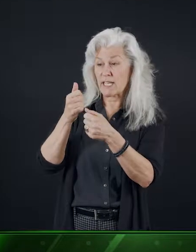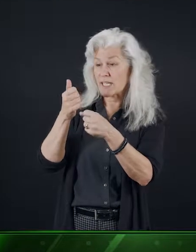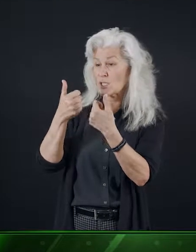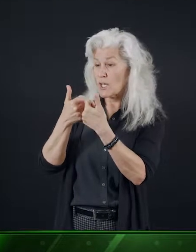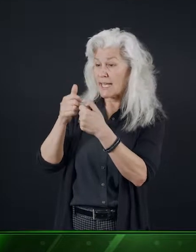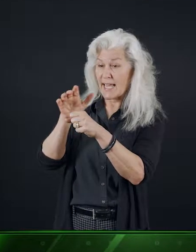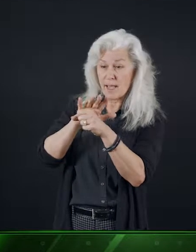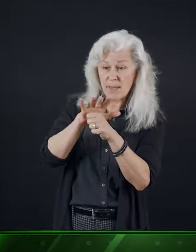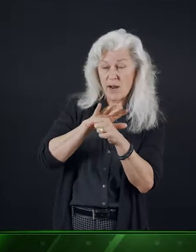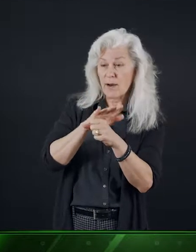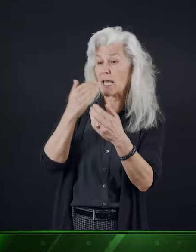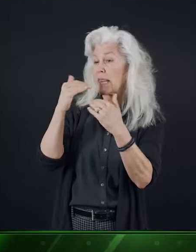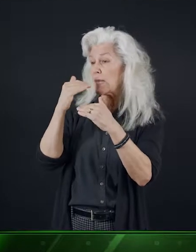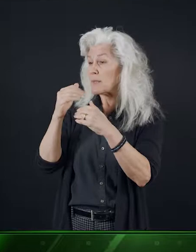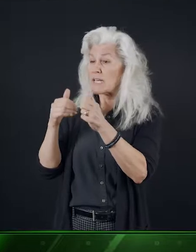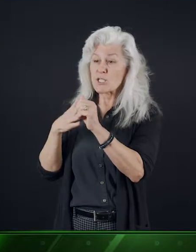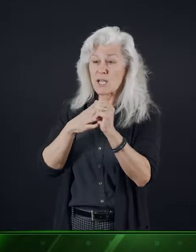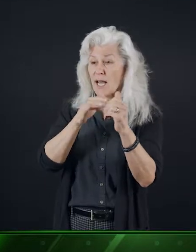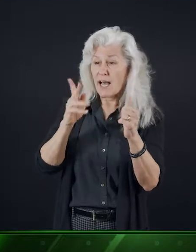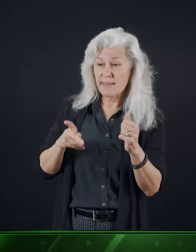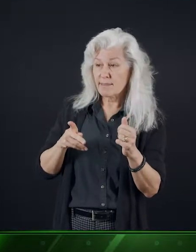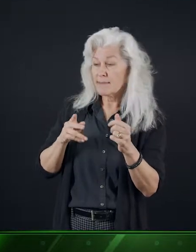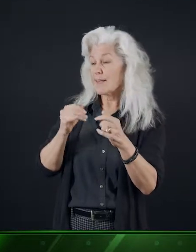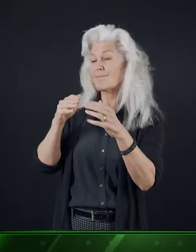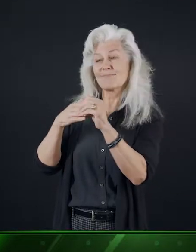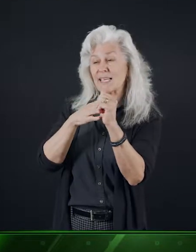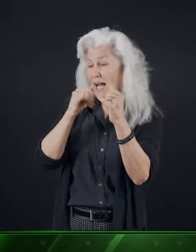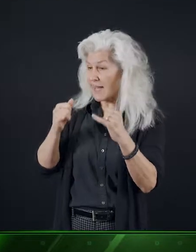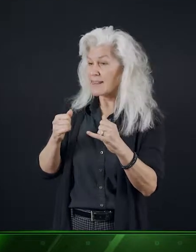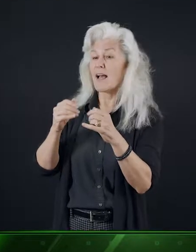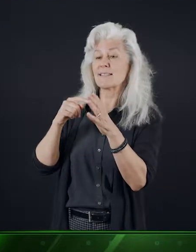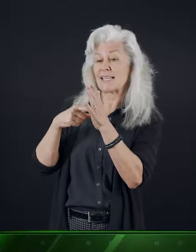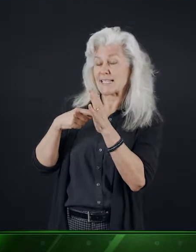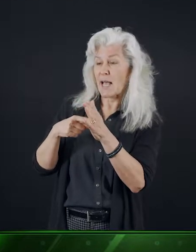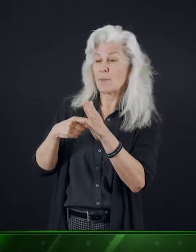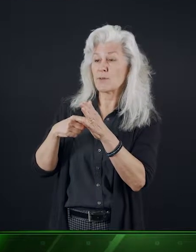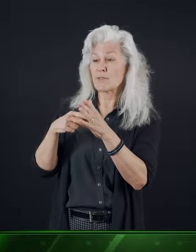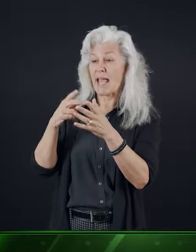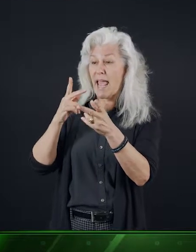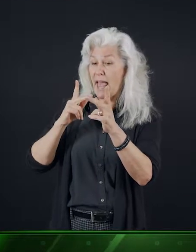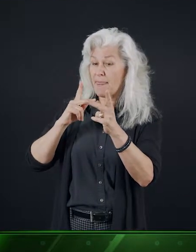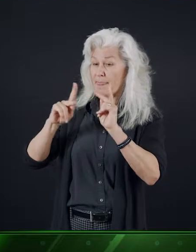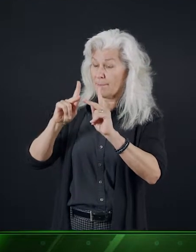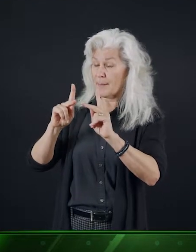implementation guidelines and examples, and the personas that are impacted by this best practice.